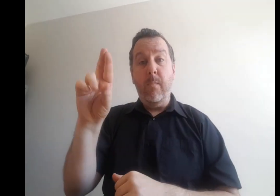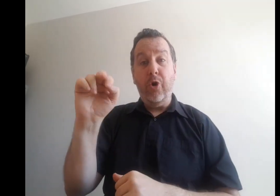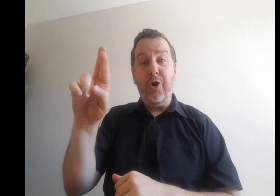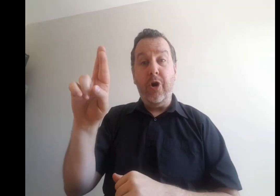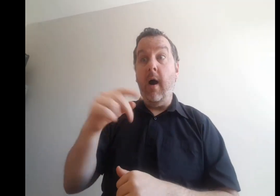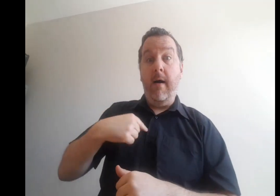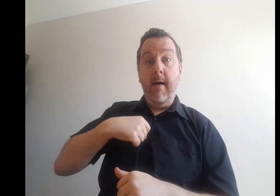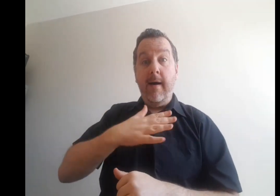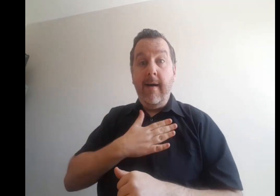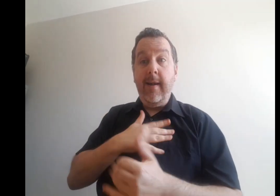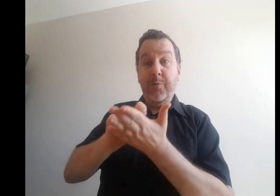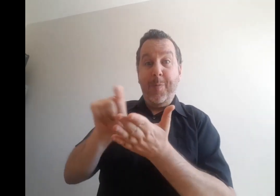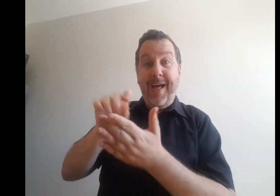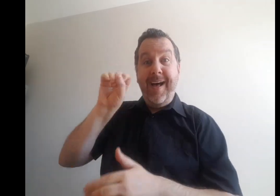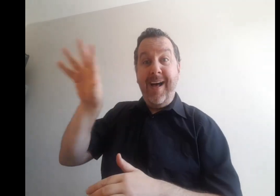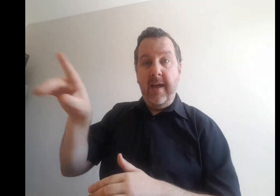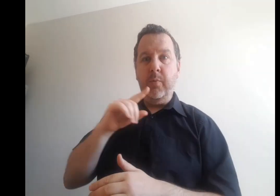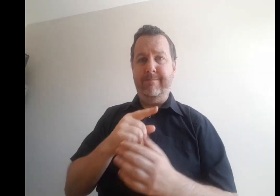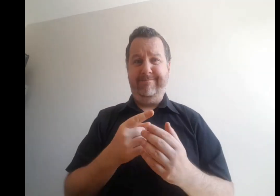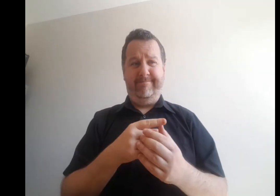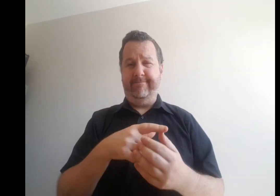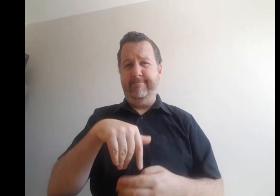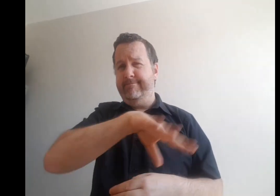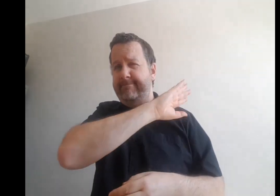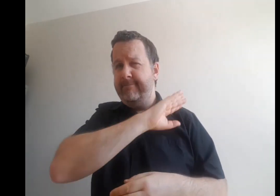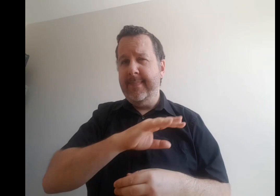he never was considered to be in the running for those.